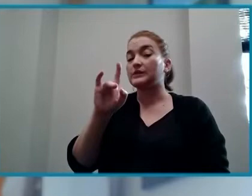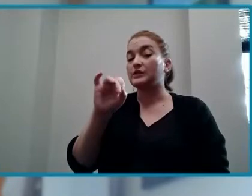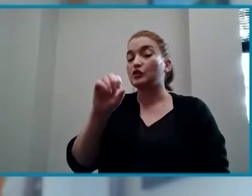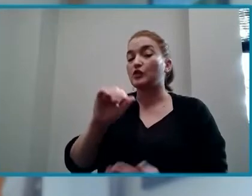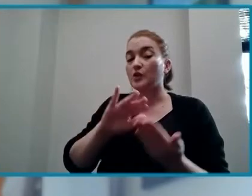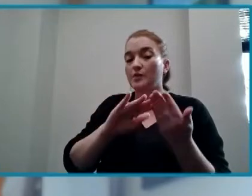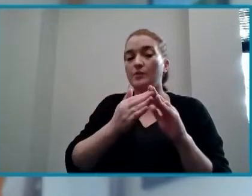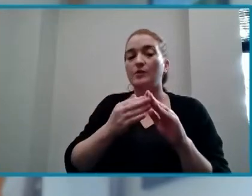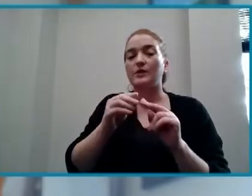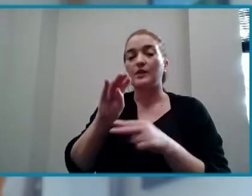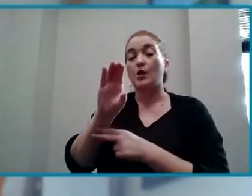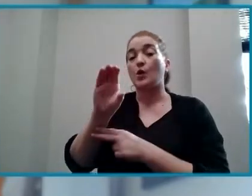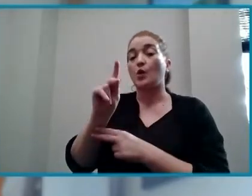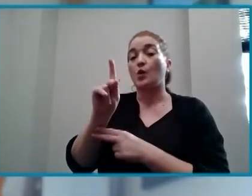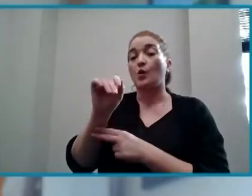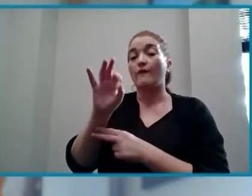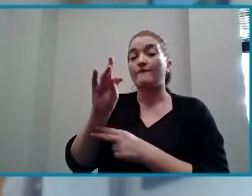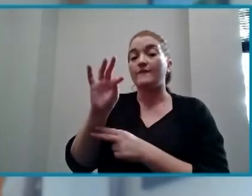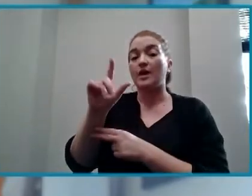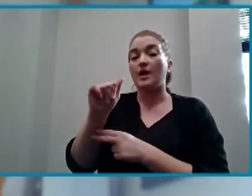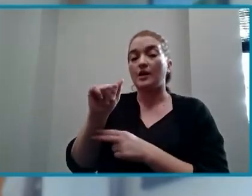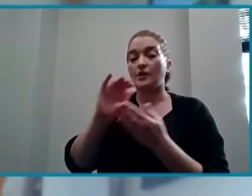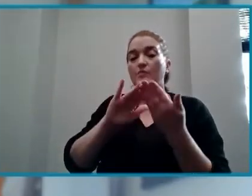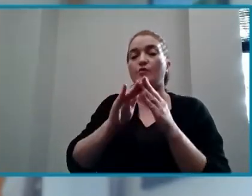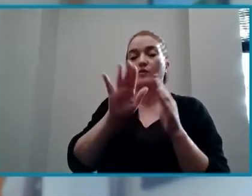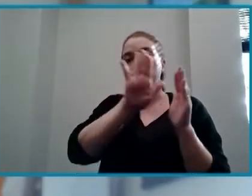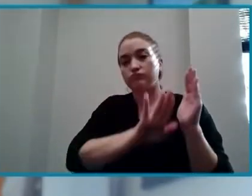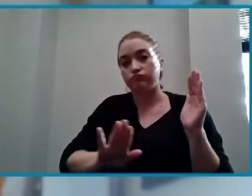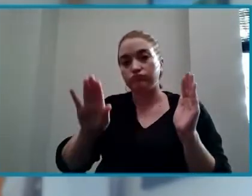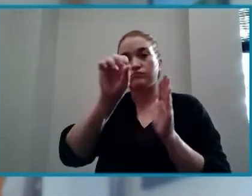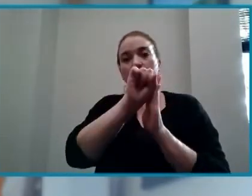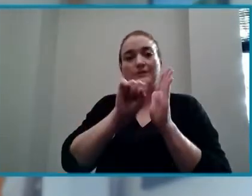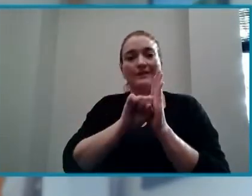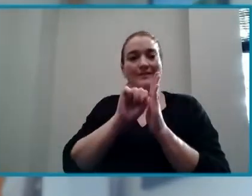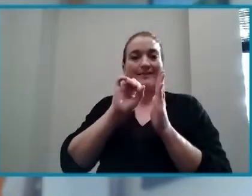became, uh, sort of a priority for us. Um, this, uh,